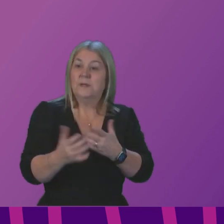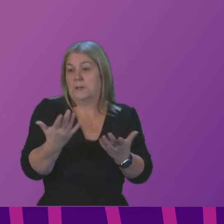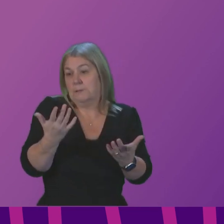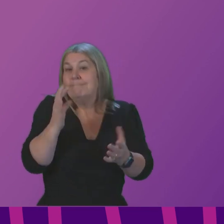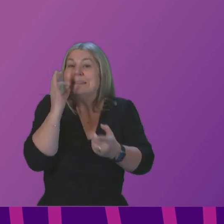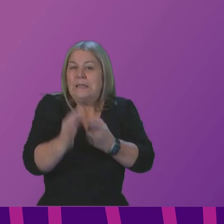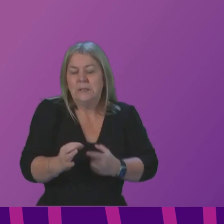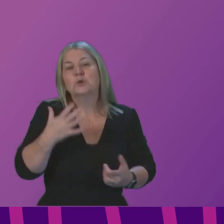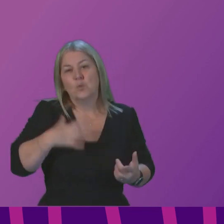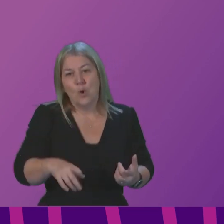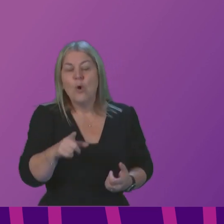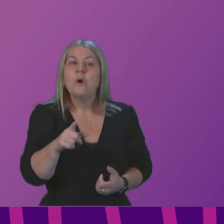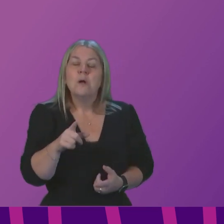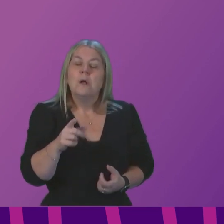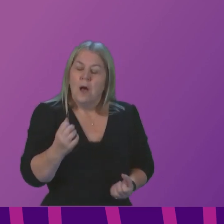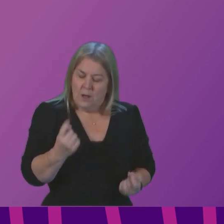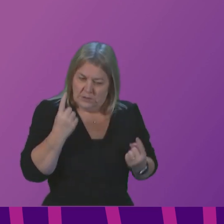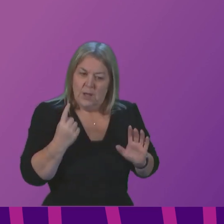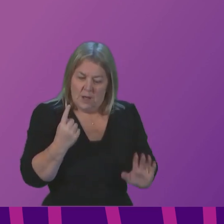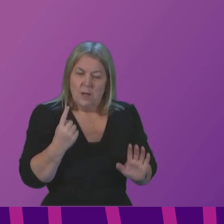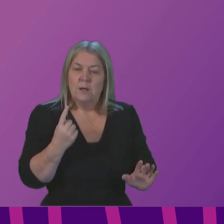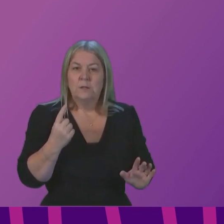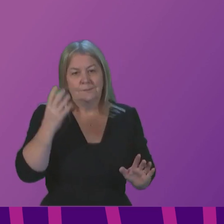been made but, as I know Anas Sarwar is aware, the Crown Office is independent of ministers